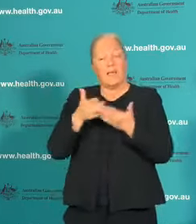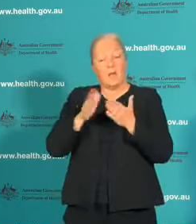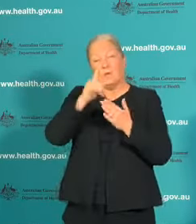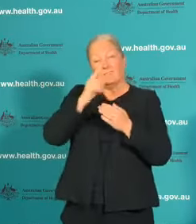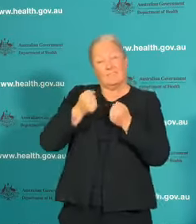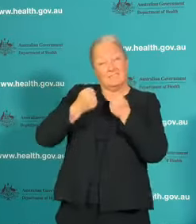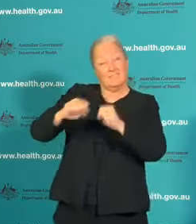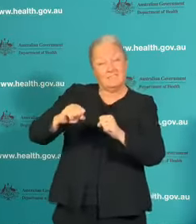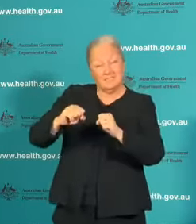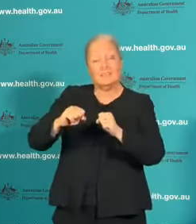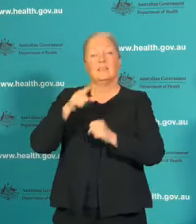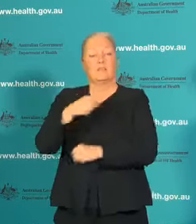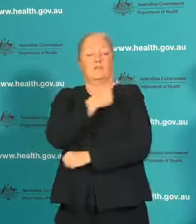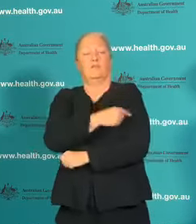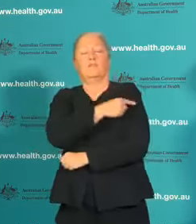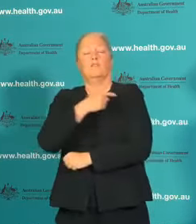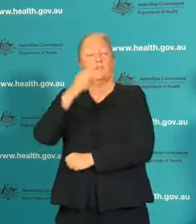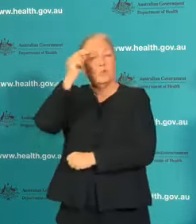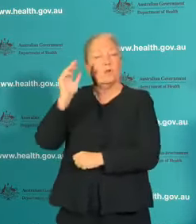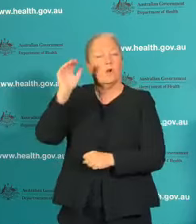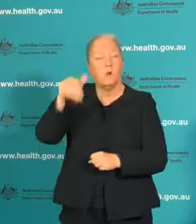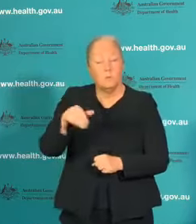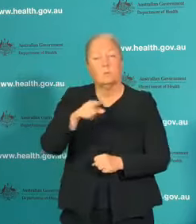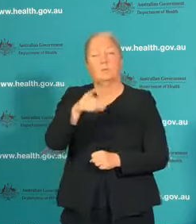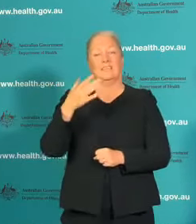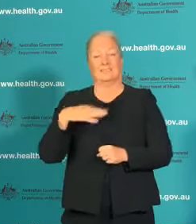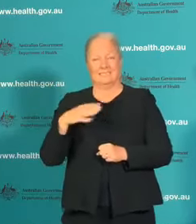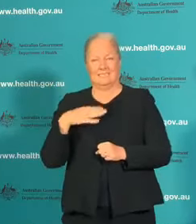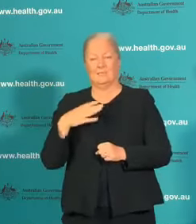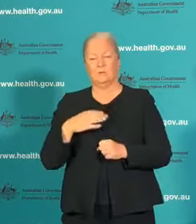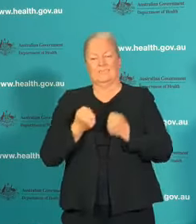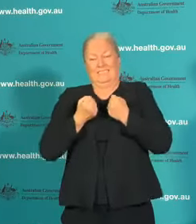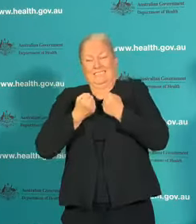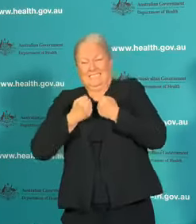in our aged care facilities is to control community transmission.